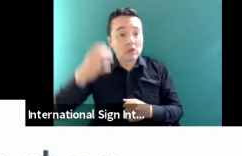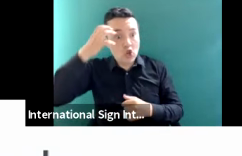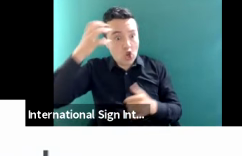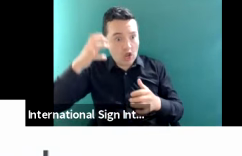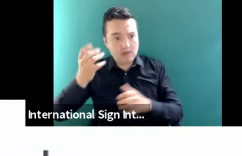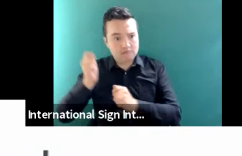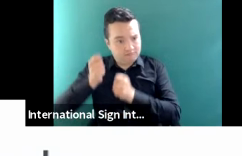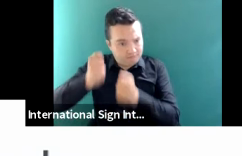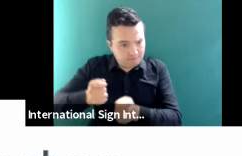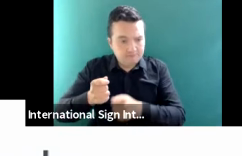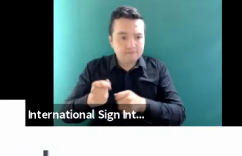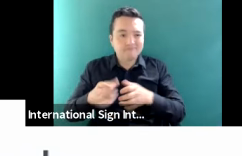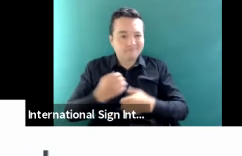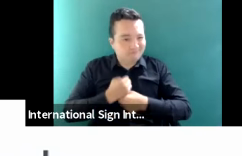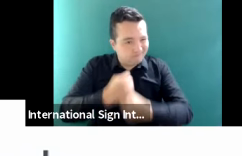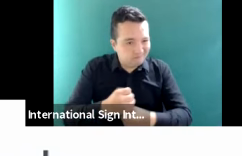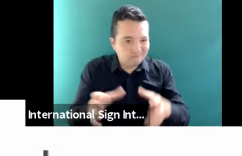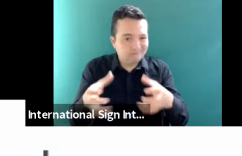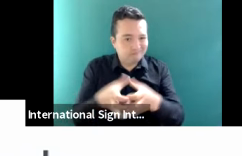About 80 percent of countries have a government agency for persons with disabilities.